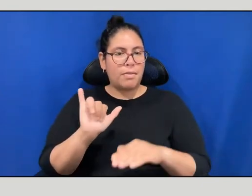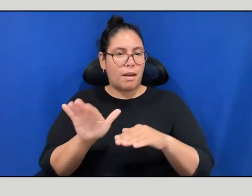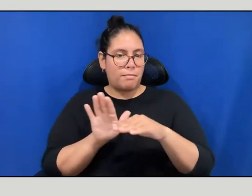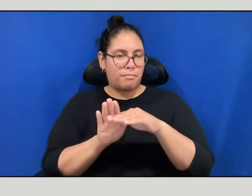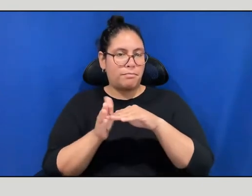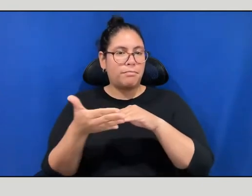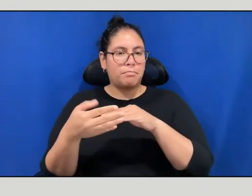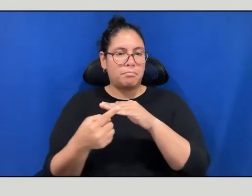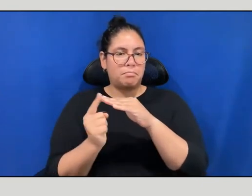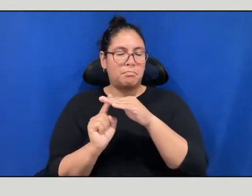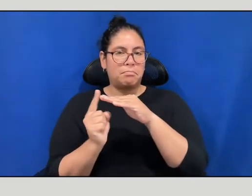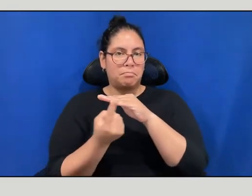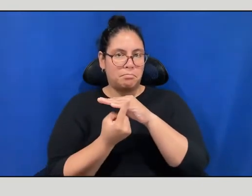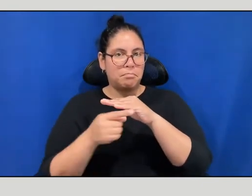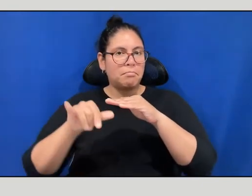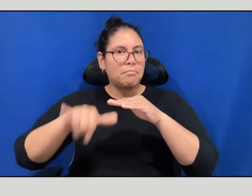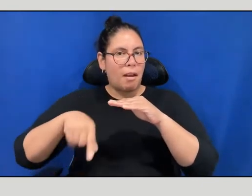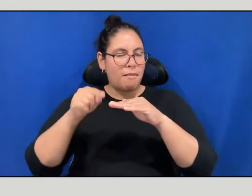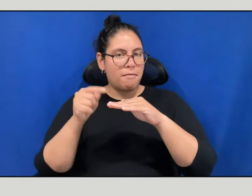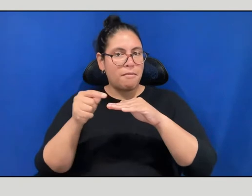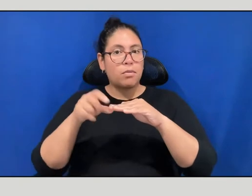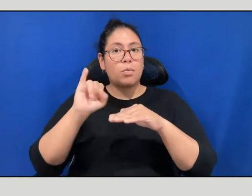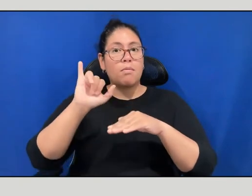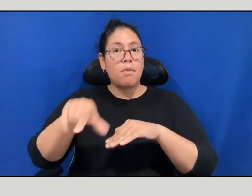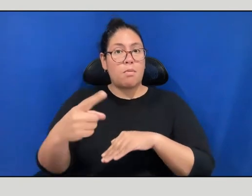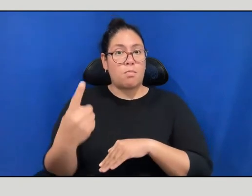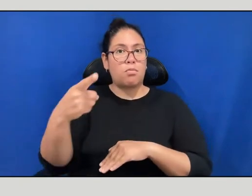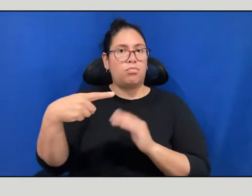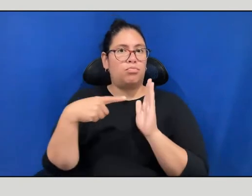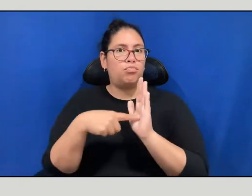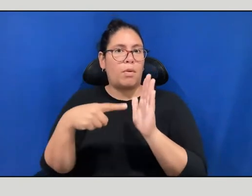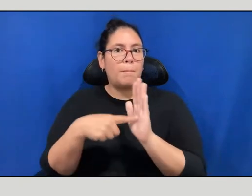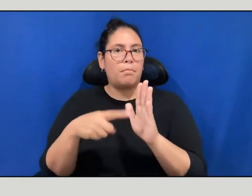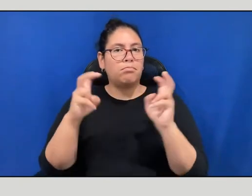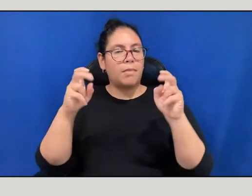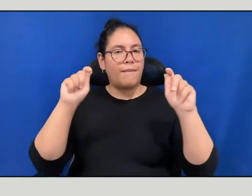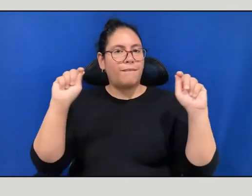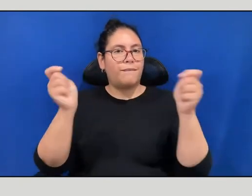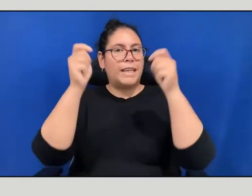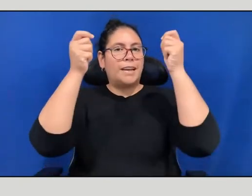So this one represents the victory us Puerto Rican in general,